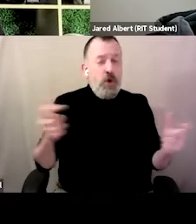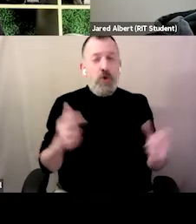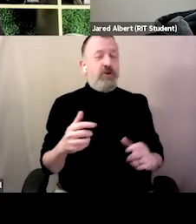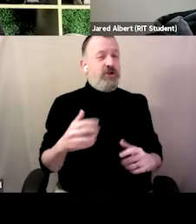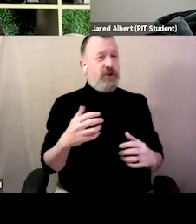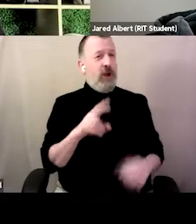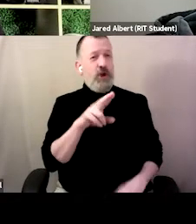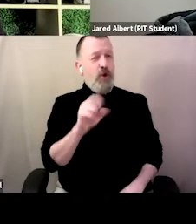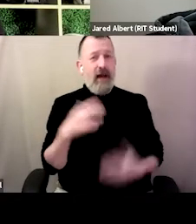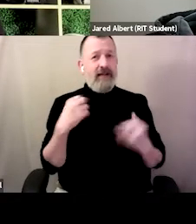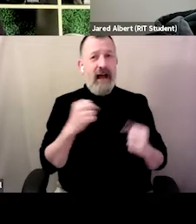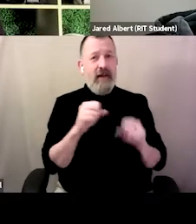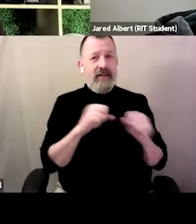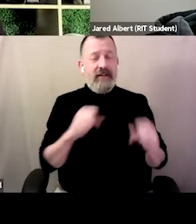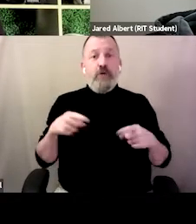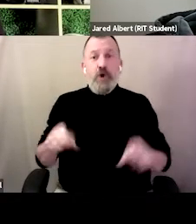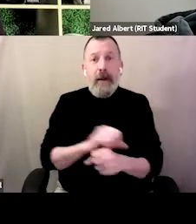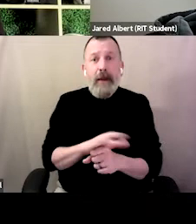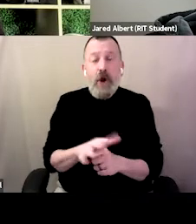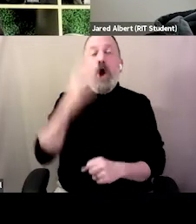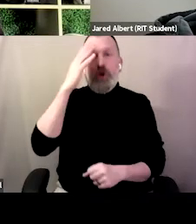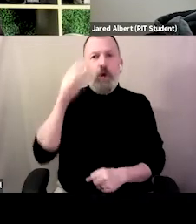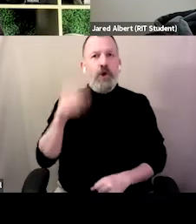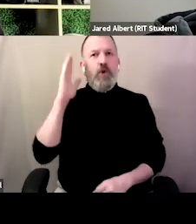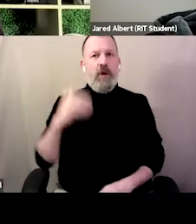knowing that you're going to have a kinetic impact, it's going to affect people's lives.